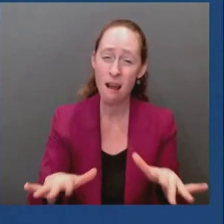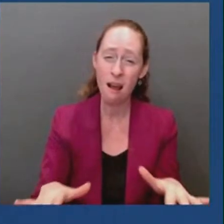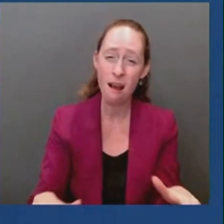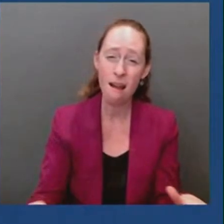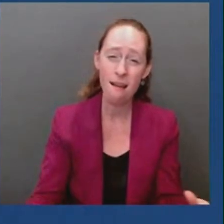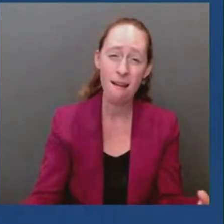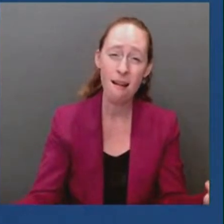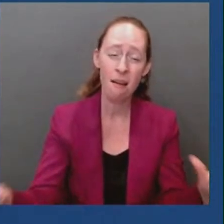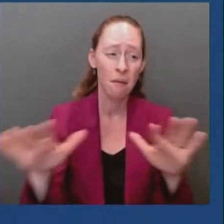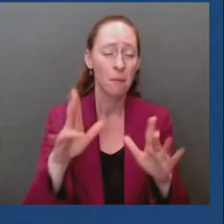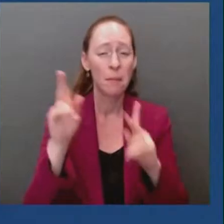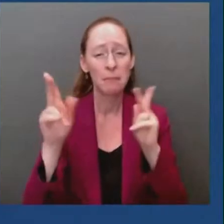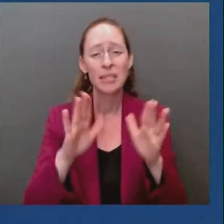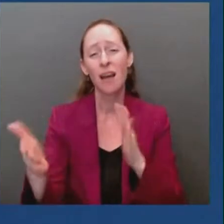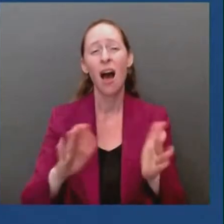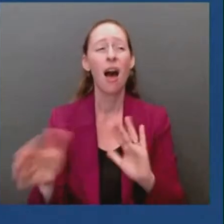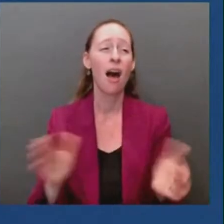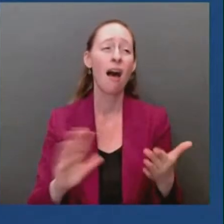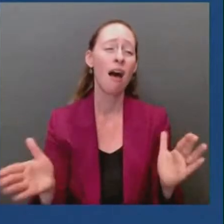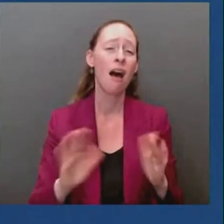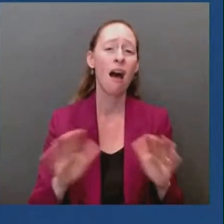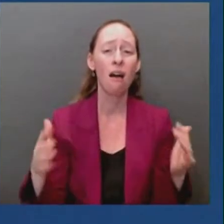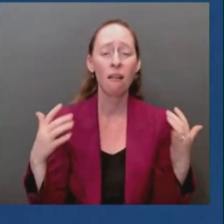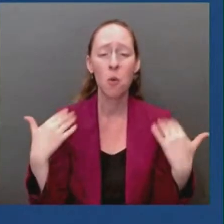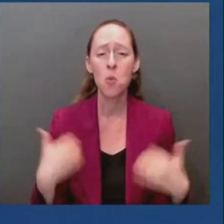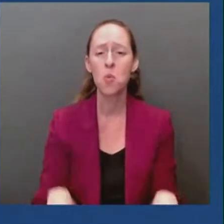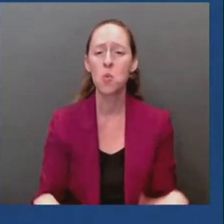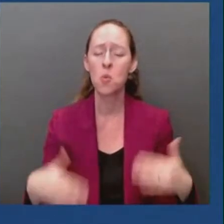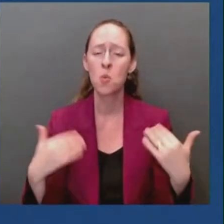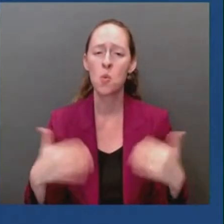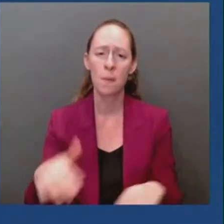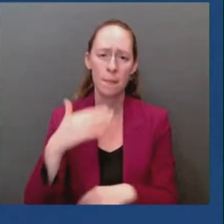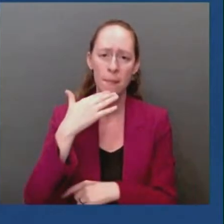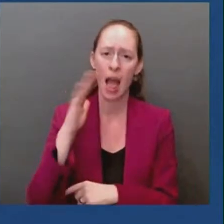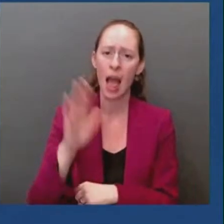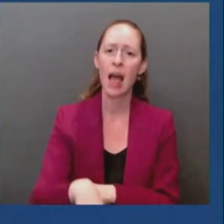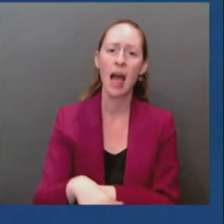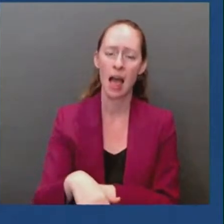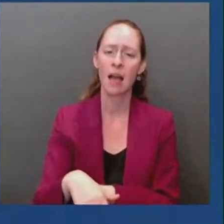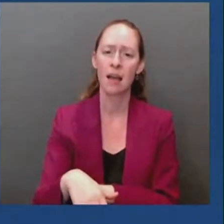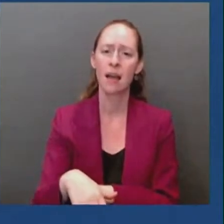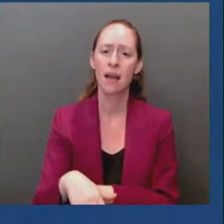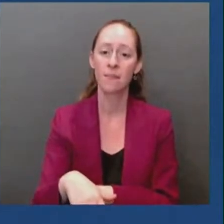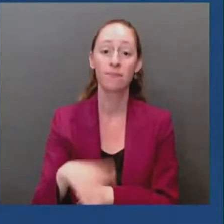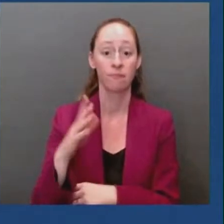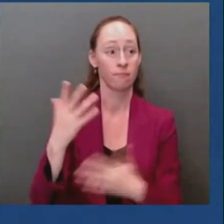CIRCULATING AND KILLING HUNDREDS OF AMERICANS EVERY DAY. WE NOW HAVE ALL OF THE CAPABILITY TO PREVENT WHAT I